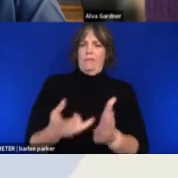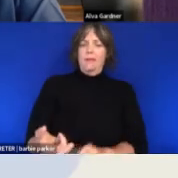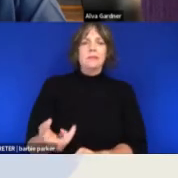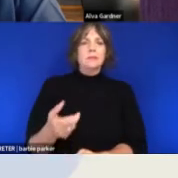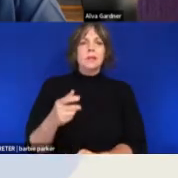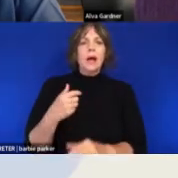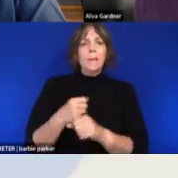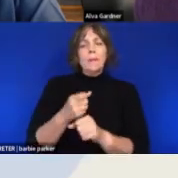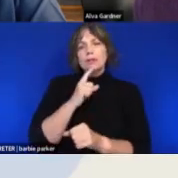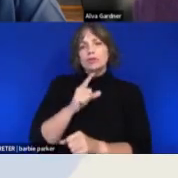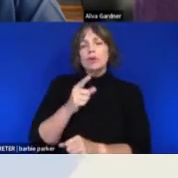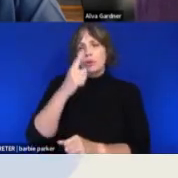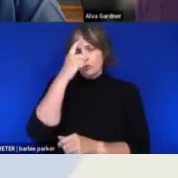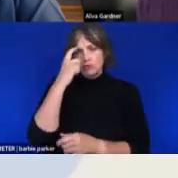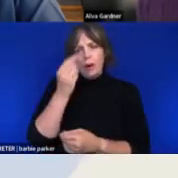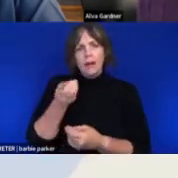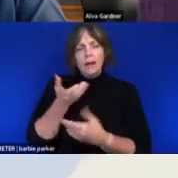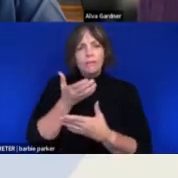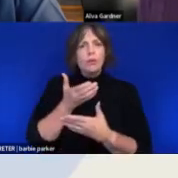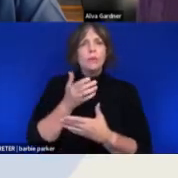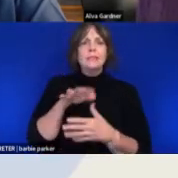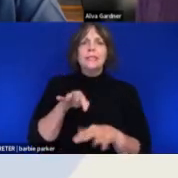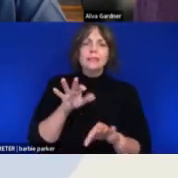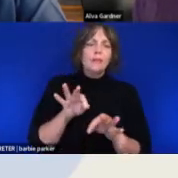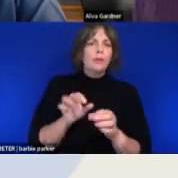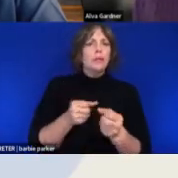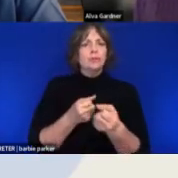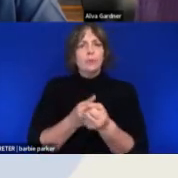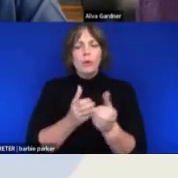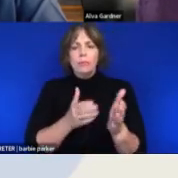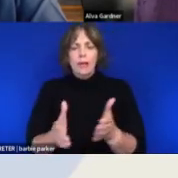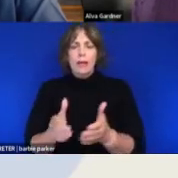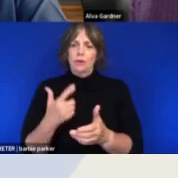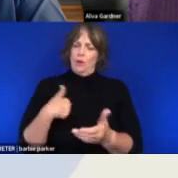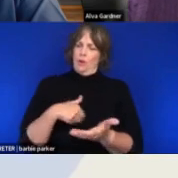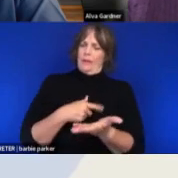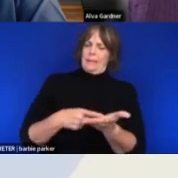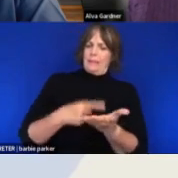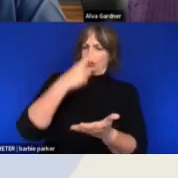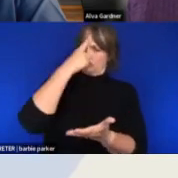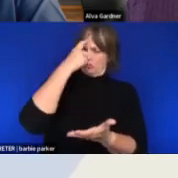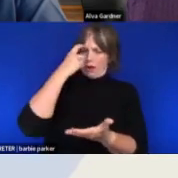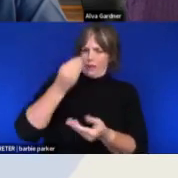discovery and support and plans. You know, we talk about trauma-informed care. I really like terming it trauma-informed